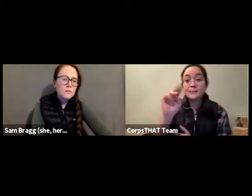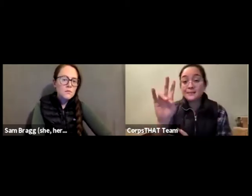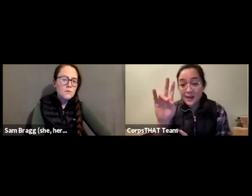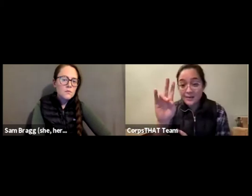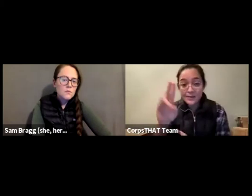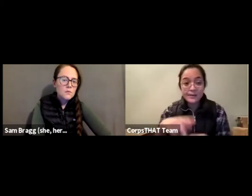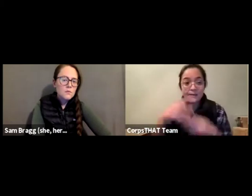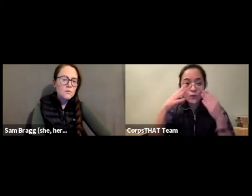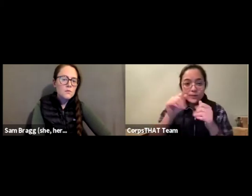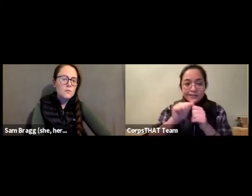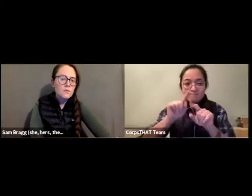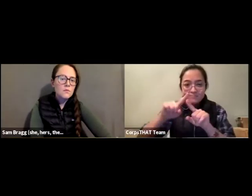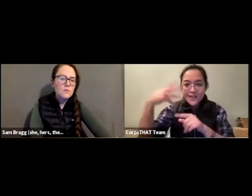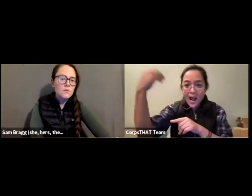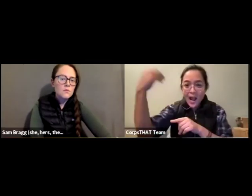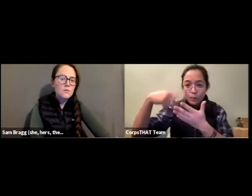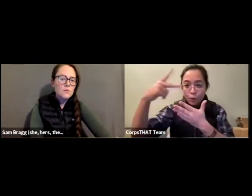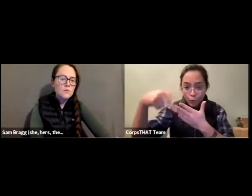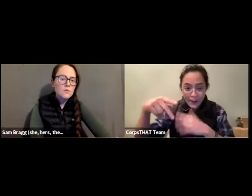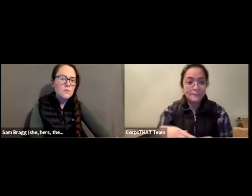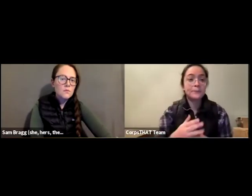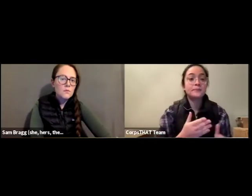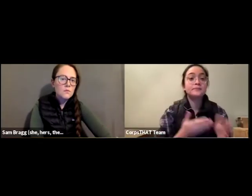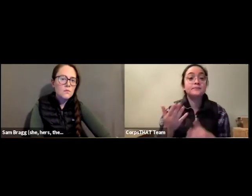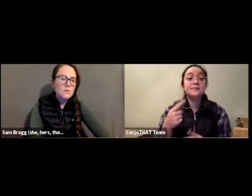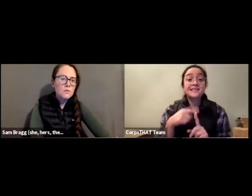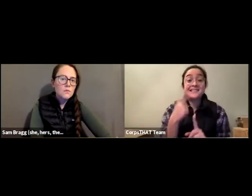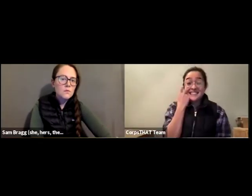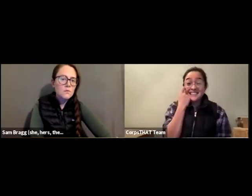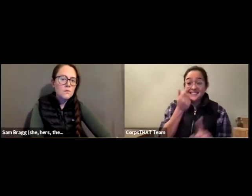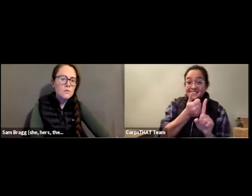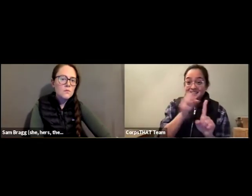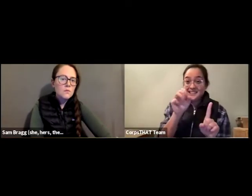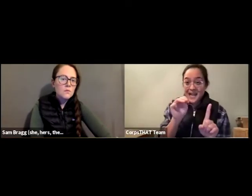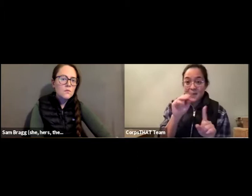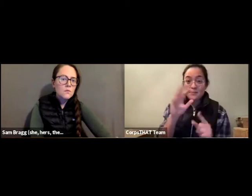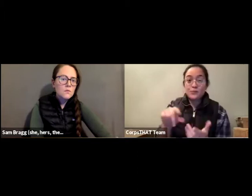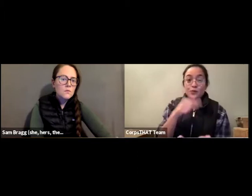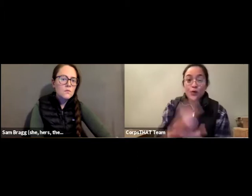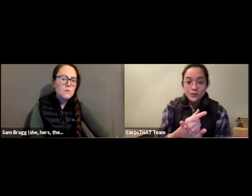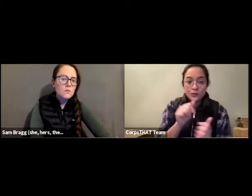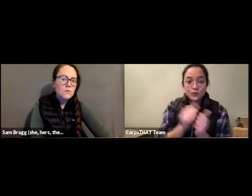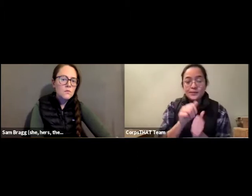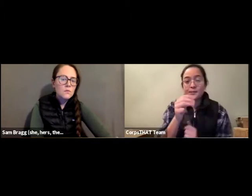as well as Camp Mark 7 and focusing on developing the outdoor programs.